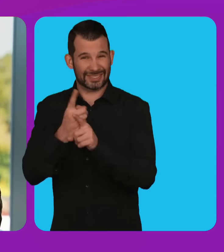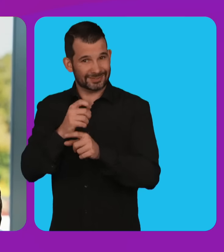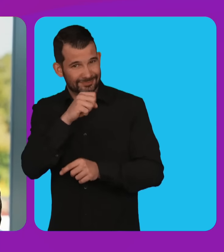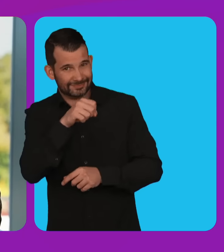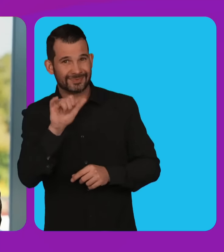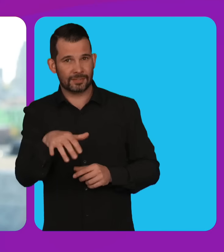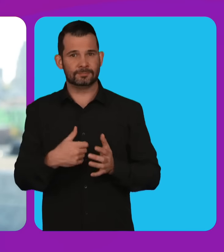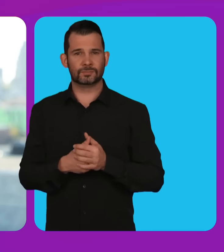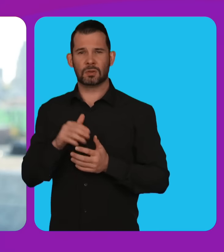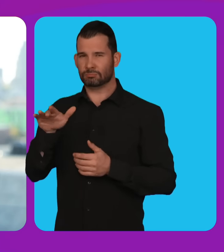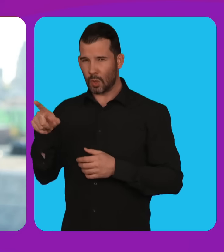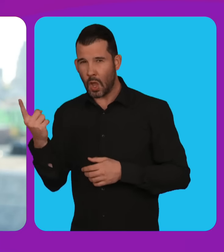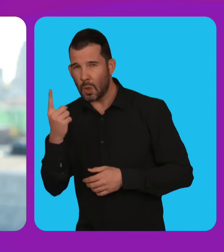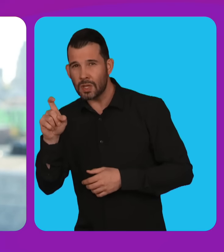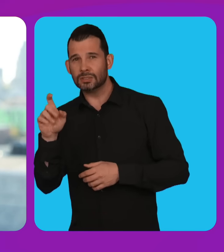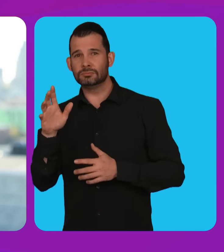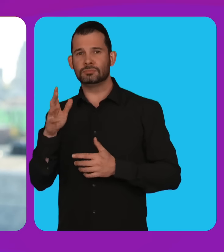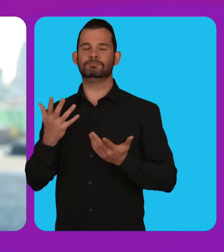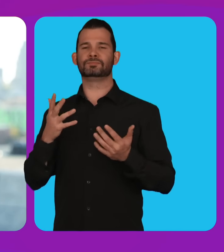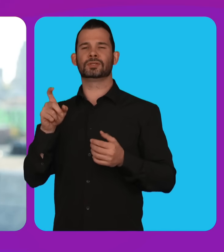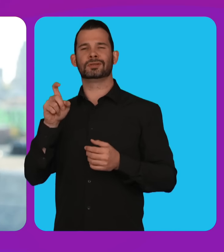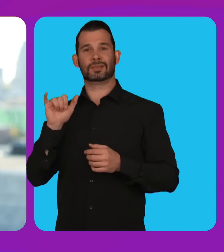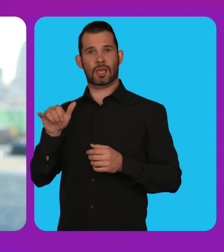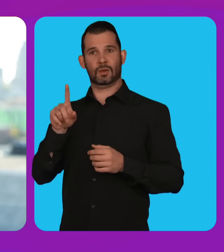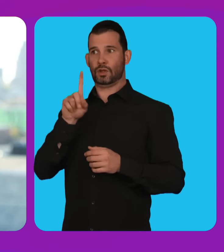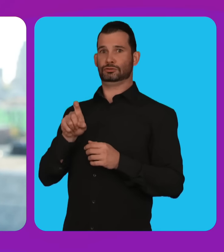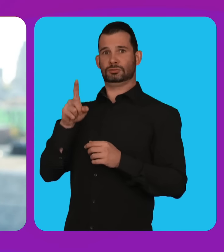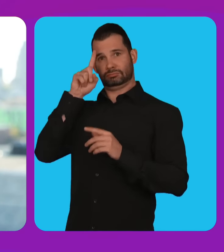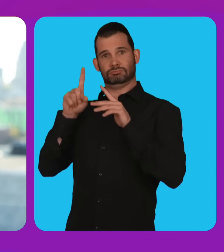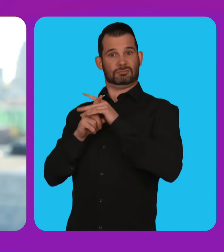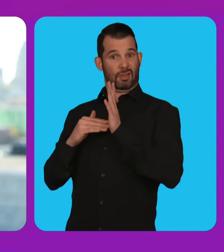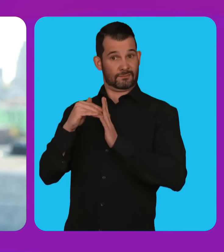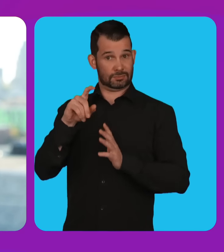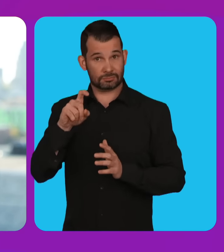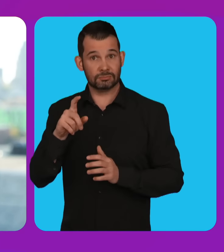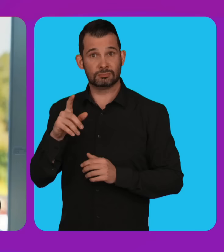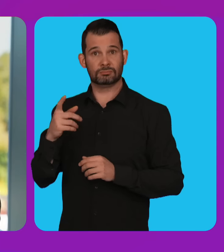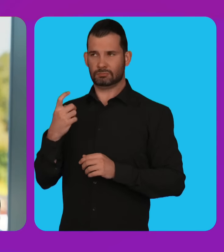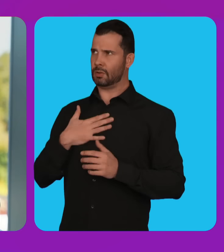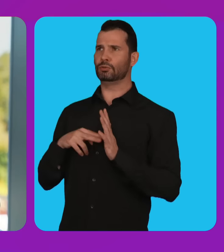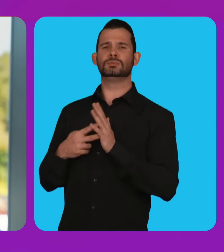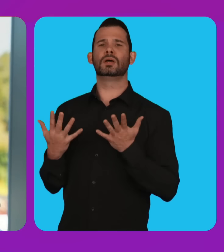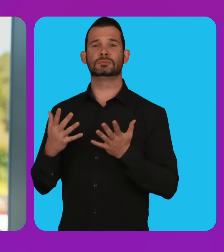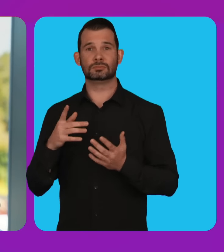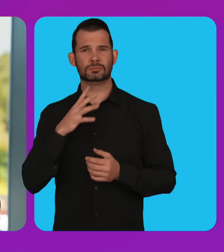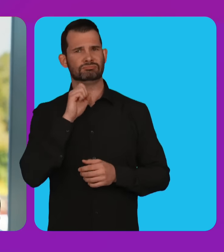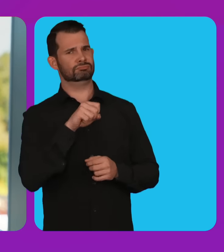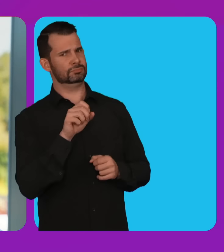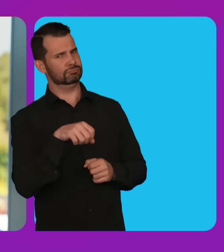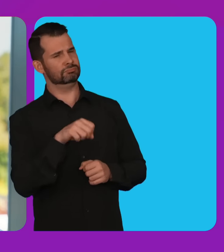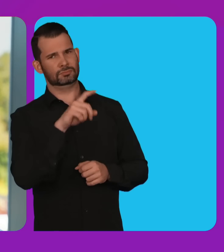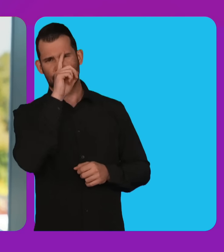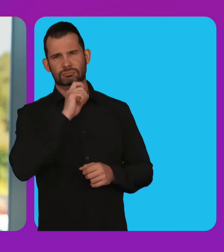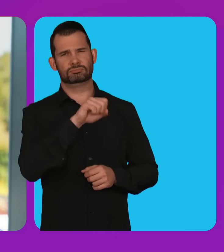Have you always-- is that a question that comes often, what is my purpose? Absolutely, absolutely, especially as a as